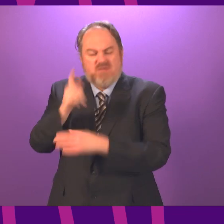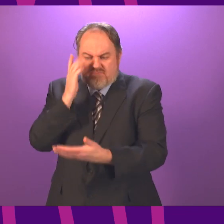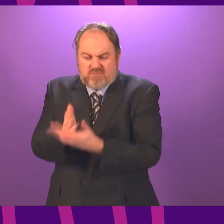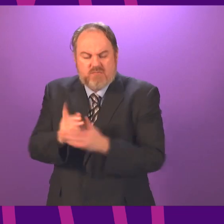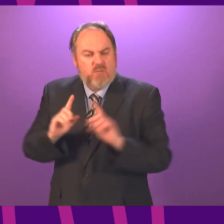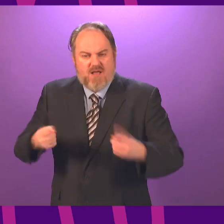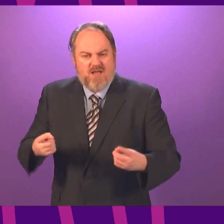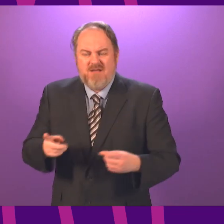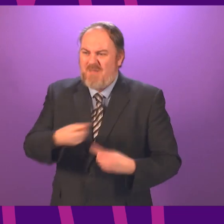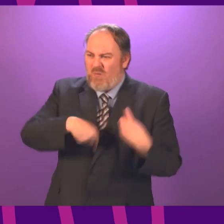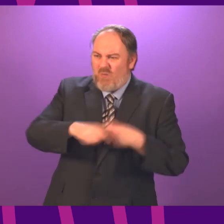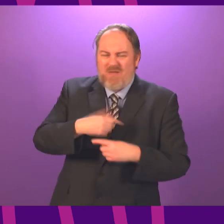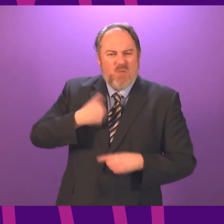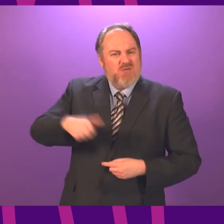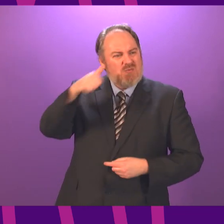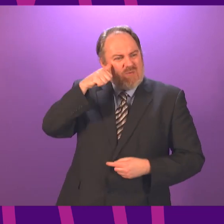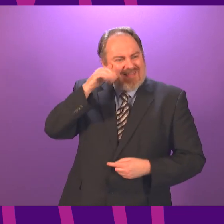will have tuned in today precisely because they were expecting to receive that; they